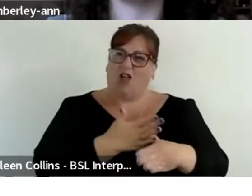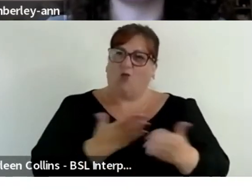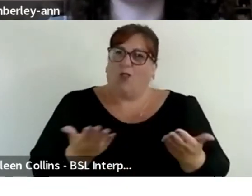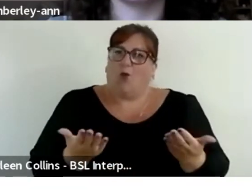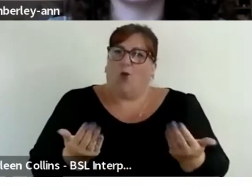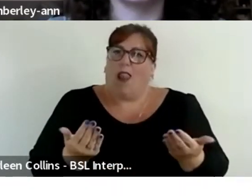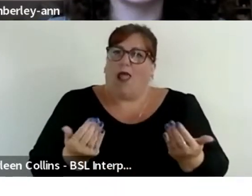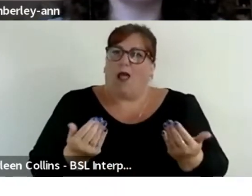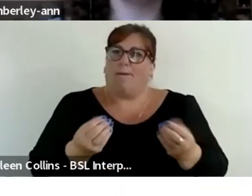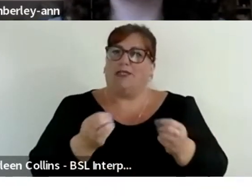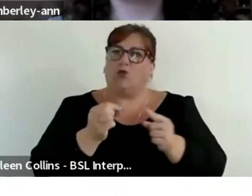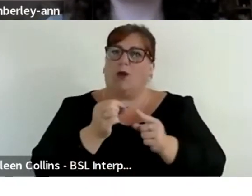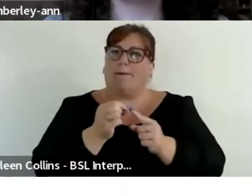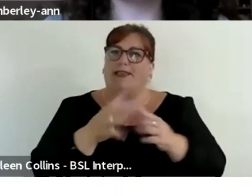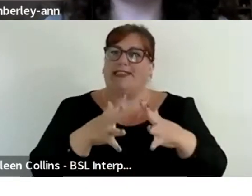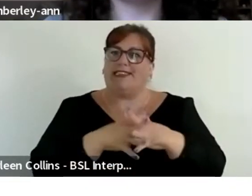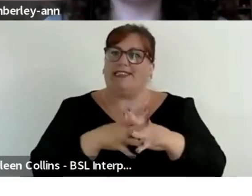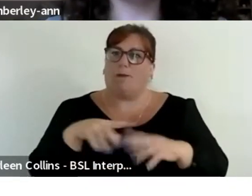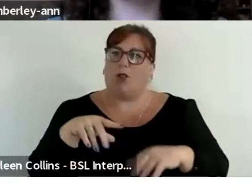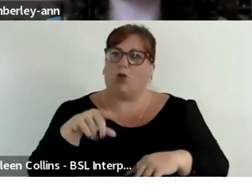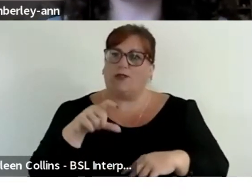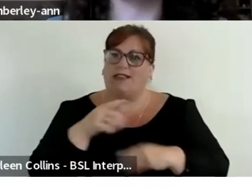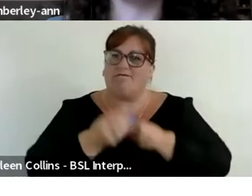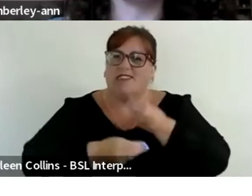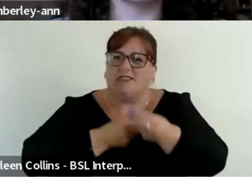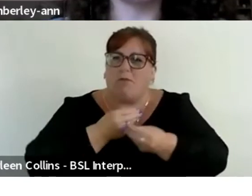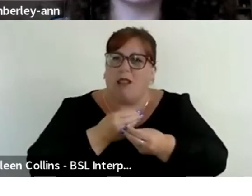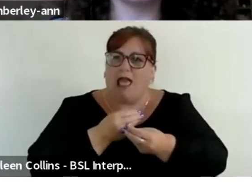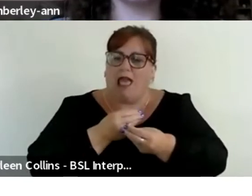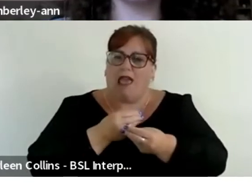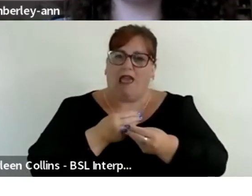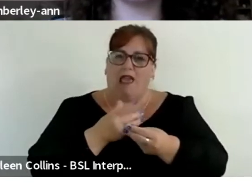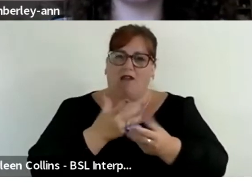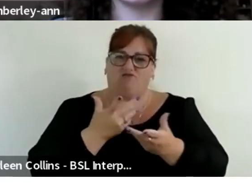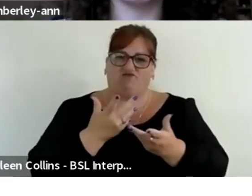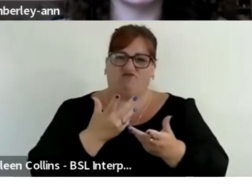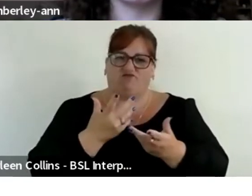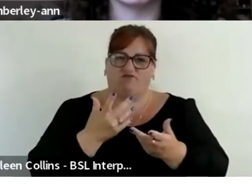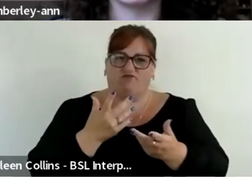disability and inclusion. I will introduce our panelist and have a